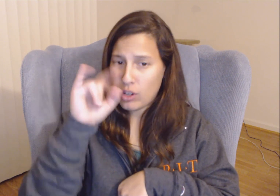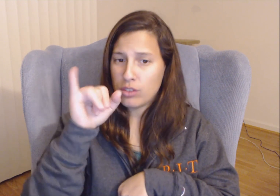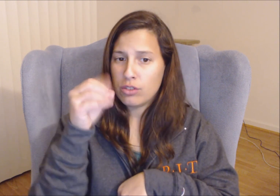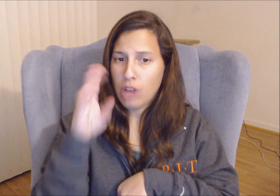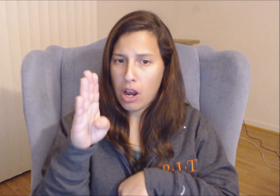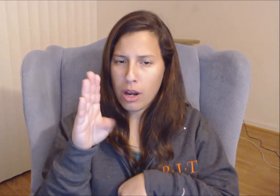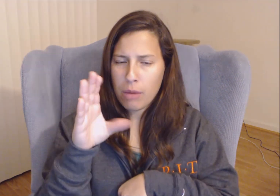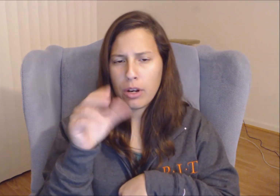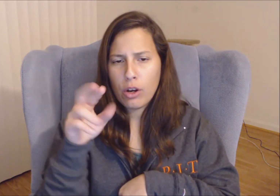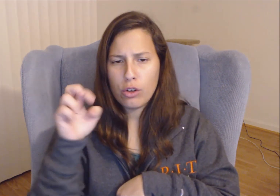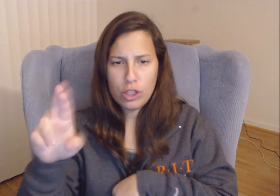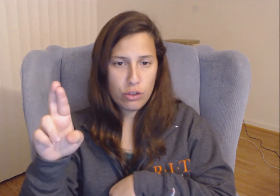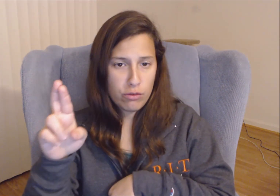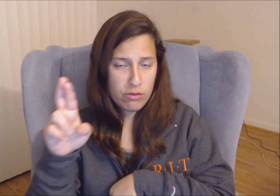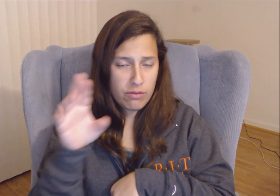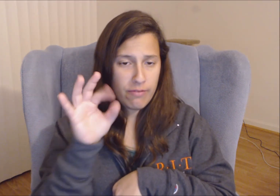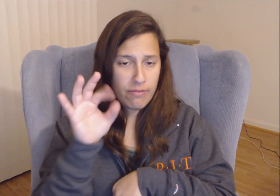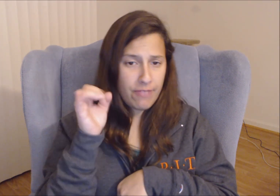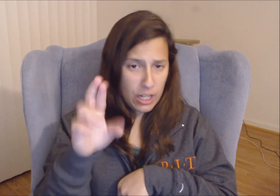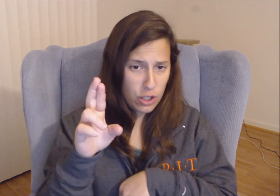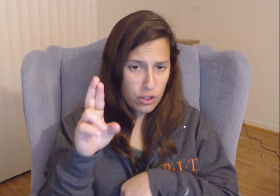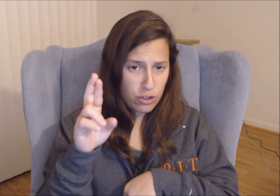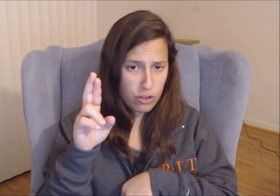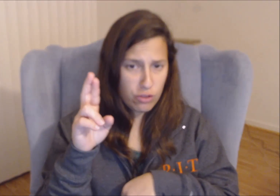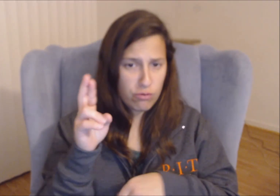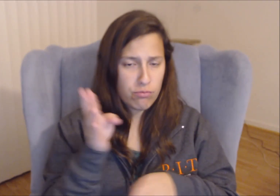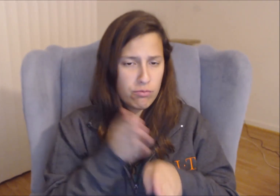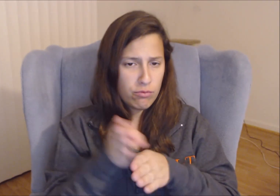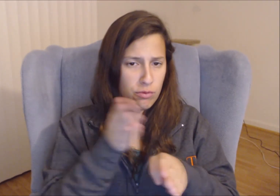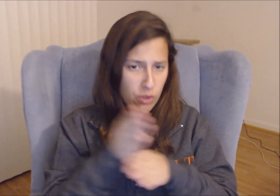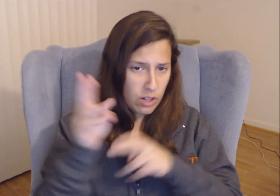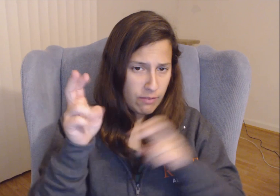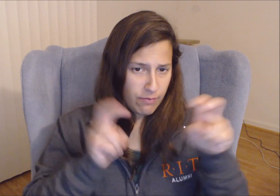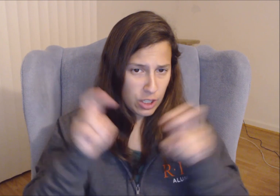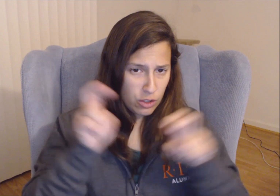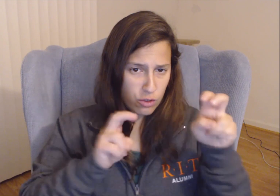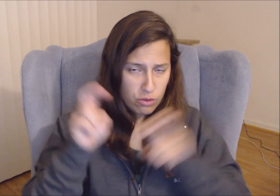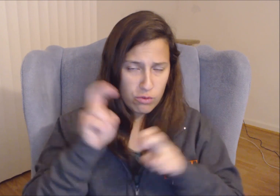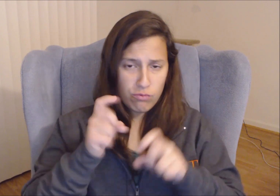For Job / Career Fair Career Fair